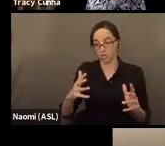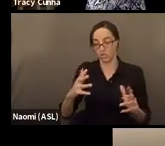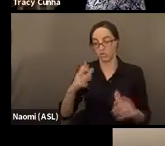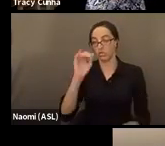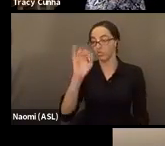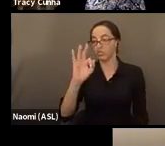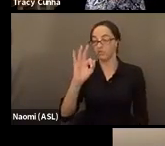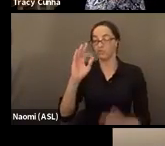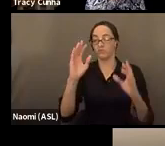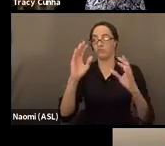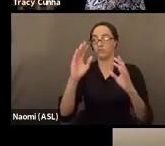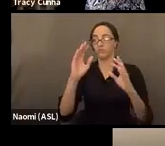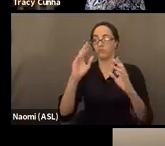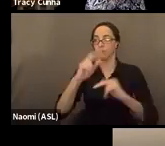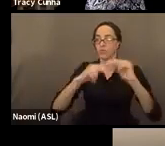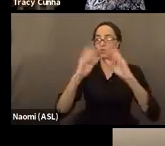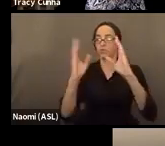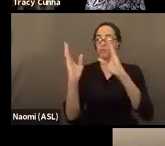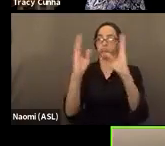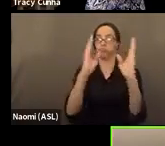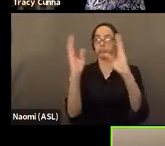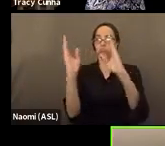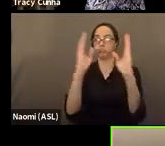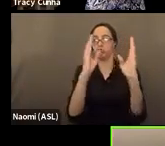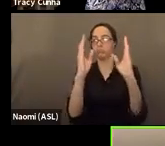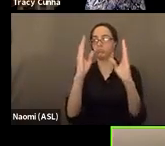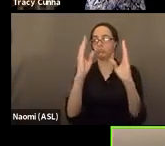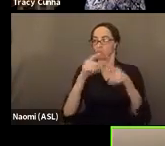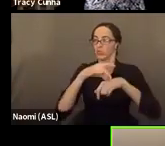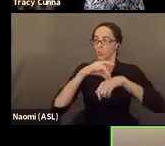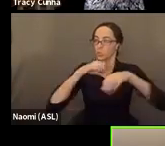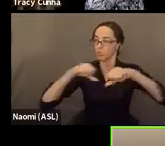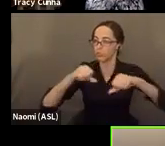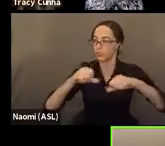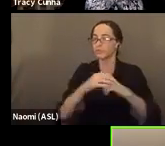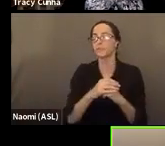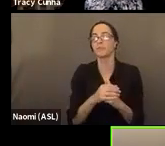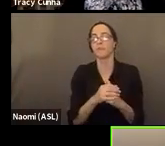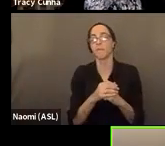i'm not really sure that's that's a good i think a lot of it has to do when the apartment was built